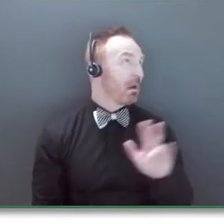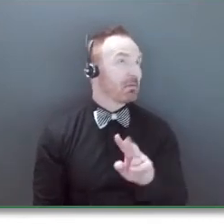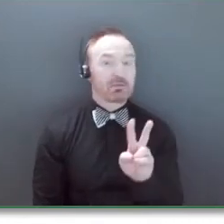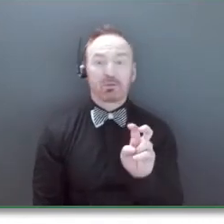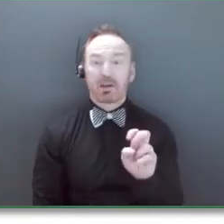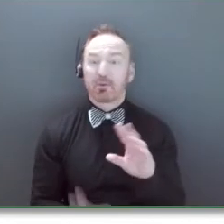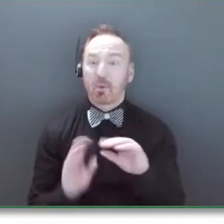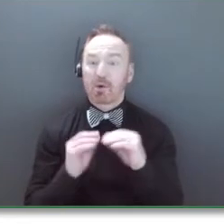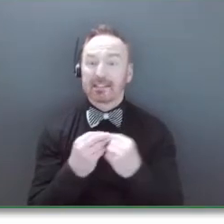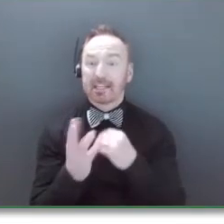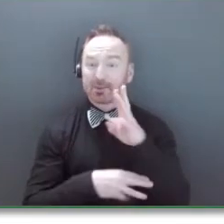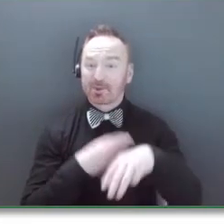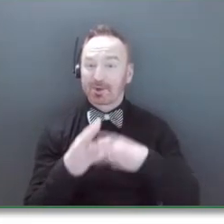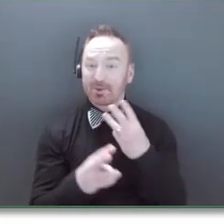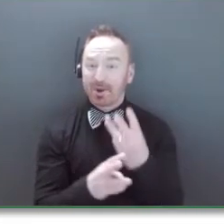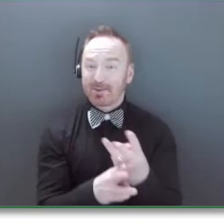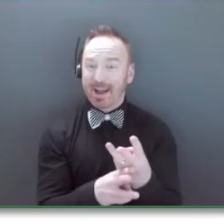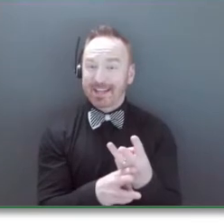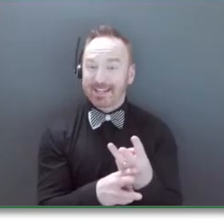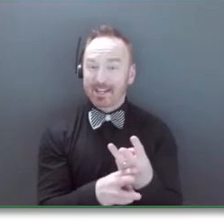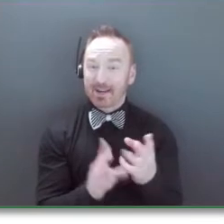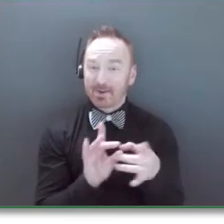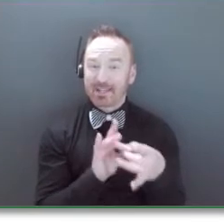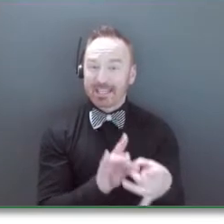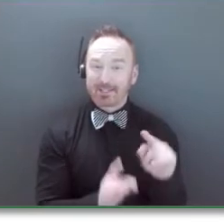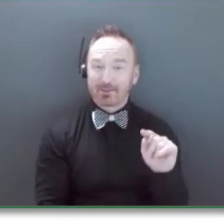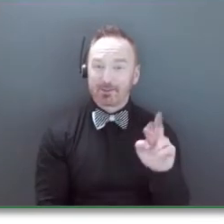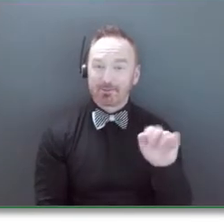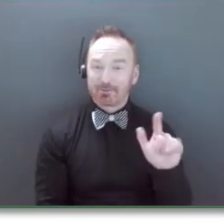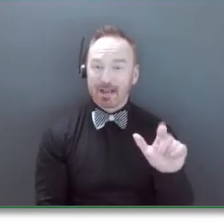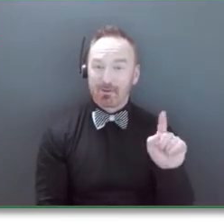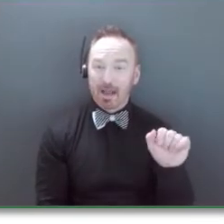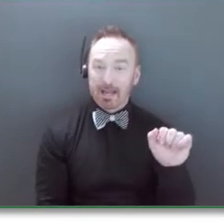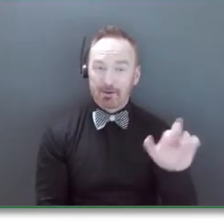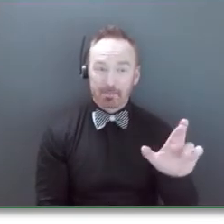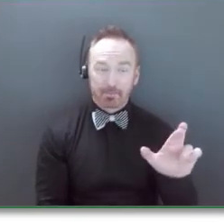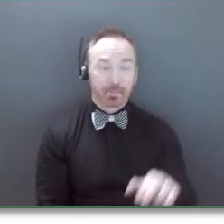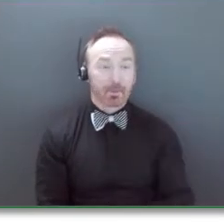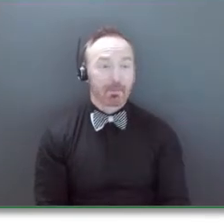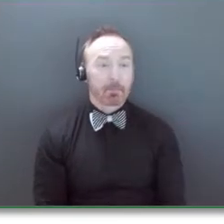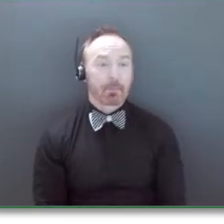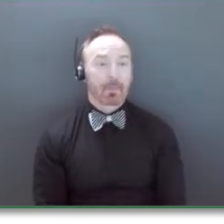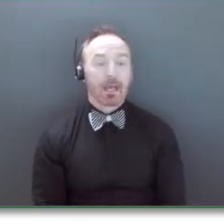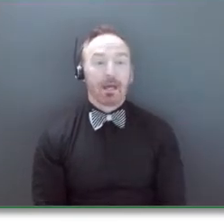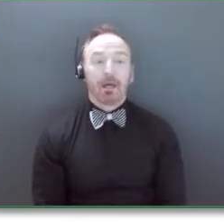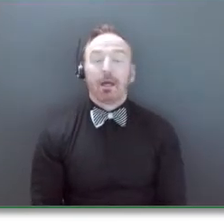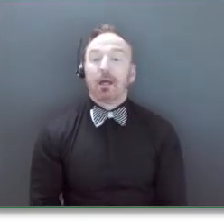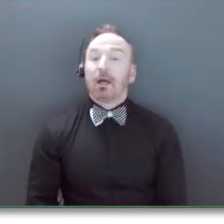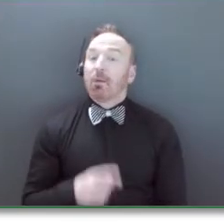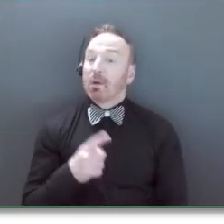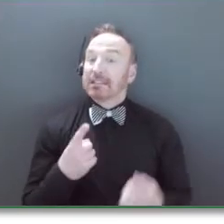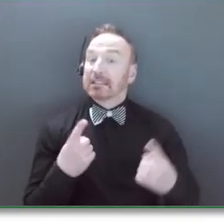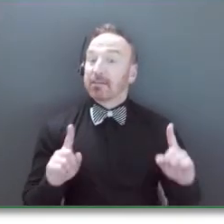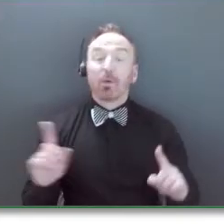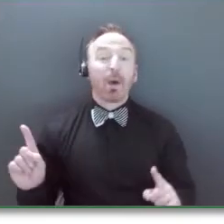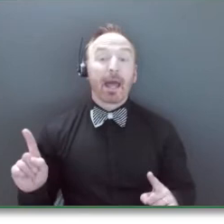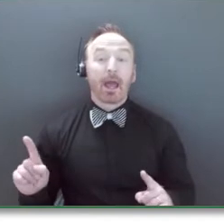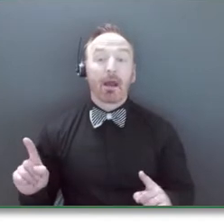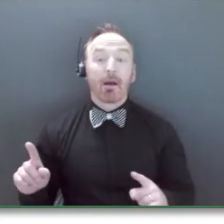please. One of the most successful ventures with the trail rider has been in Australia where a fellow named David